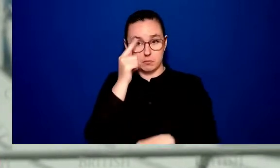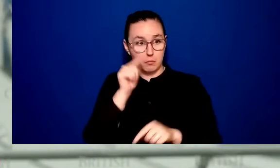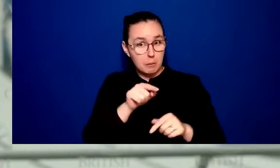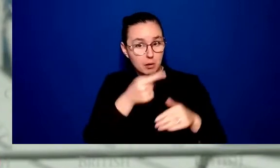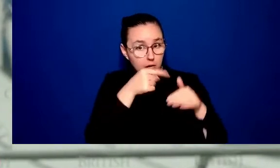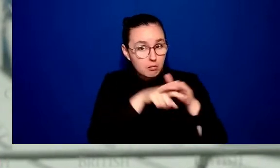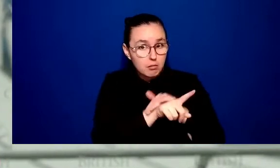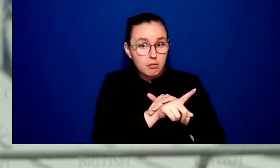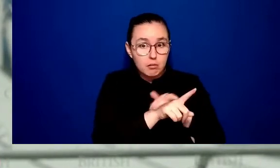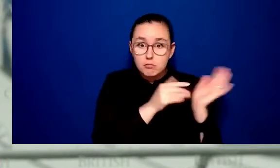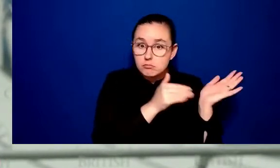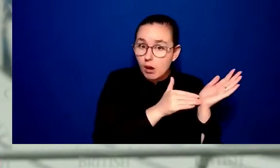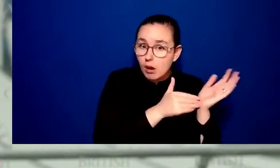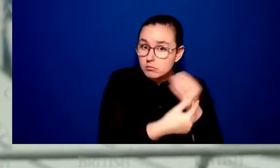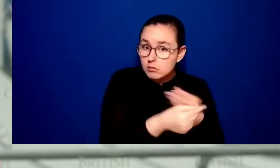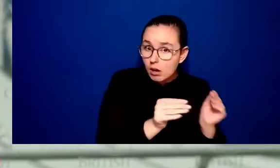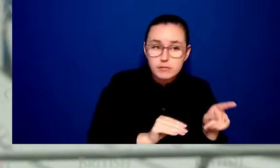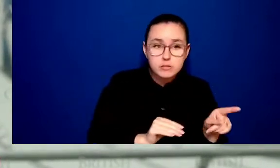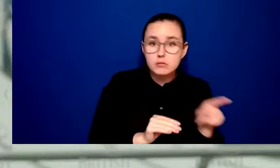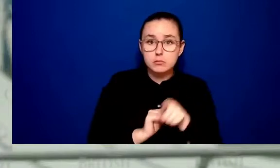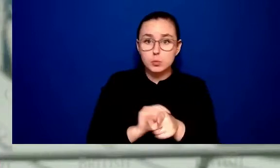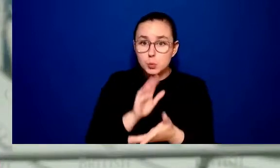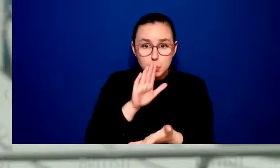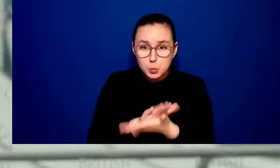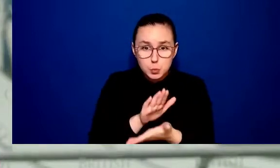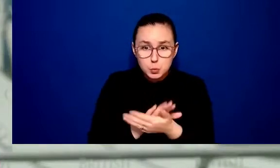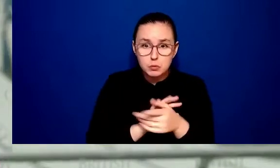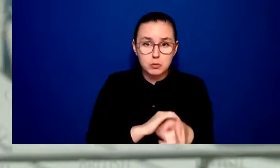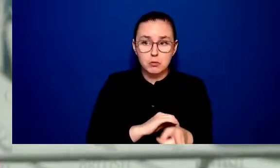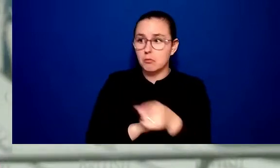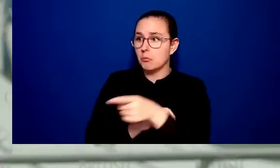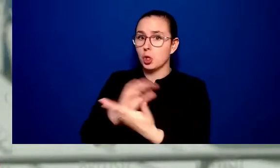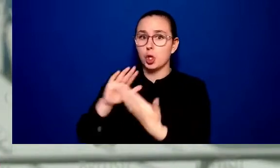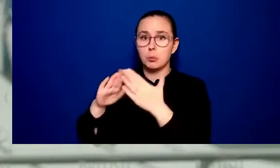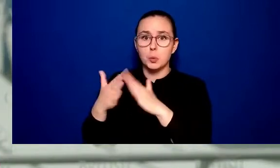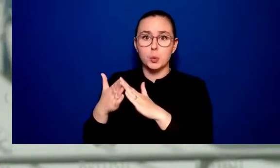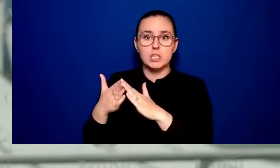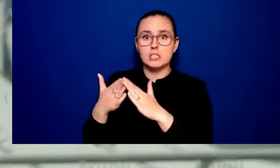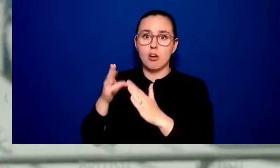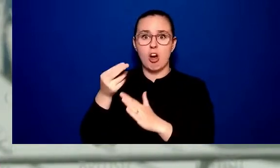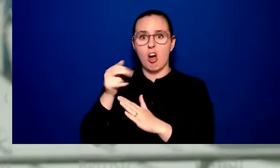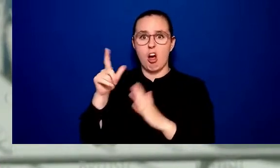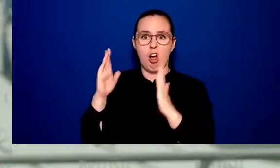holds? How is that going to work? And how will priority be